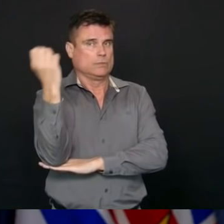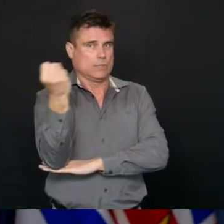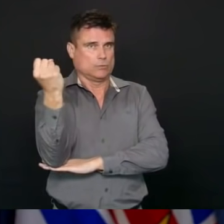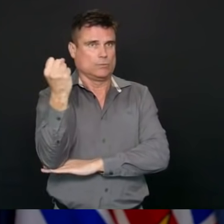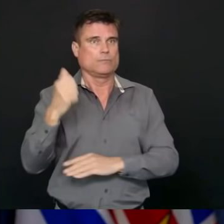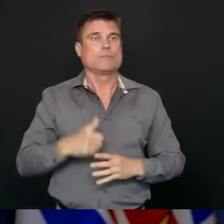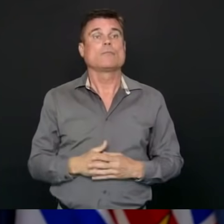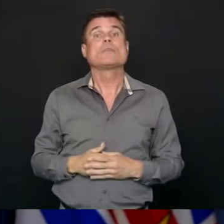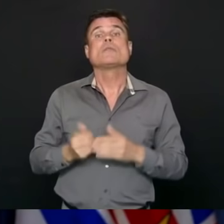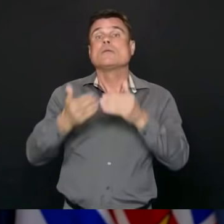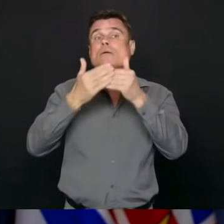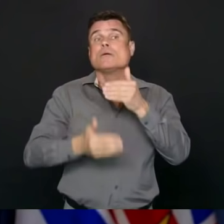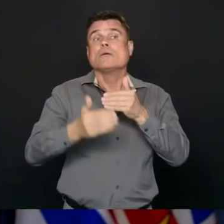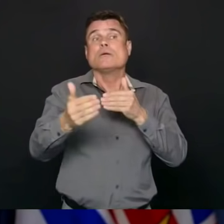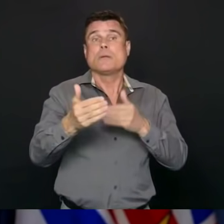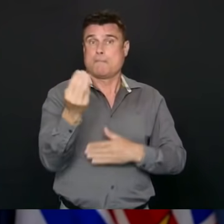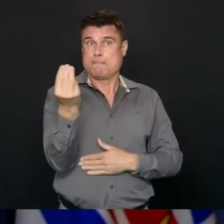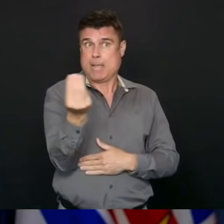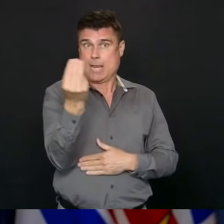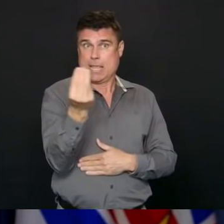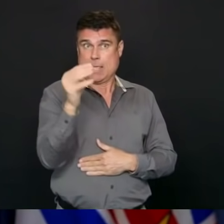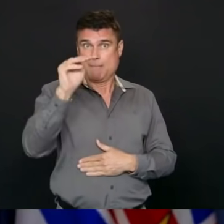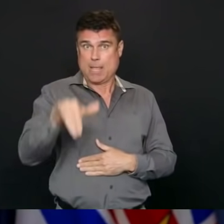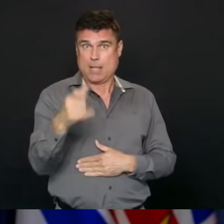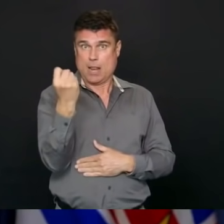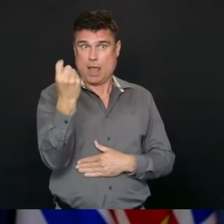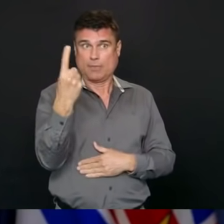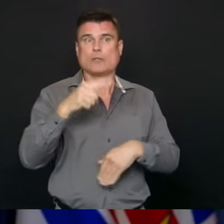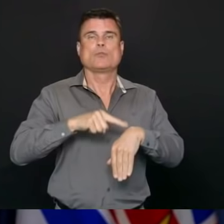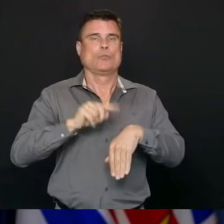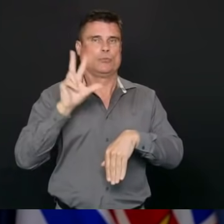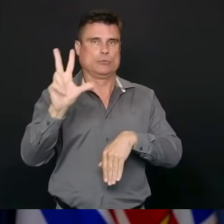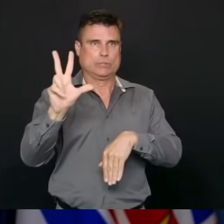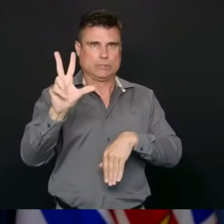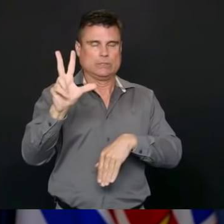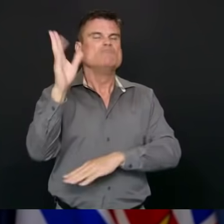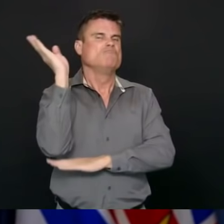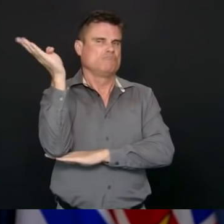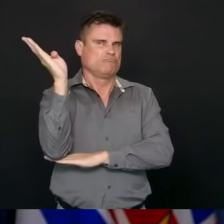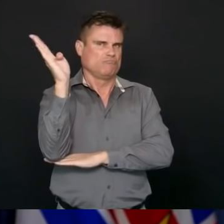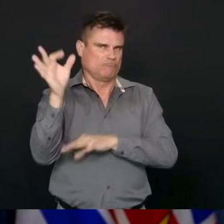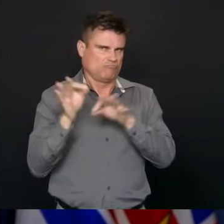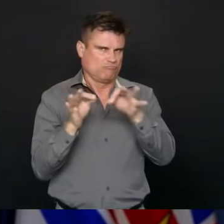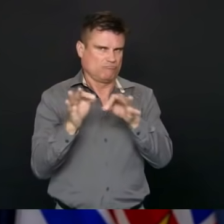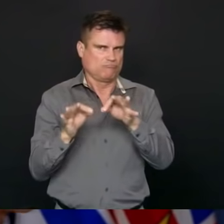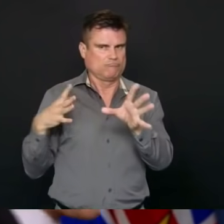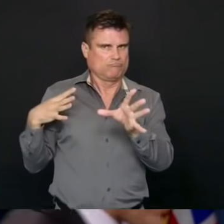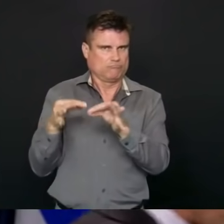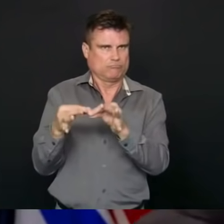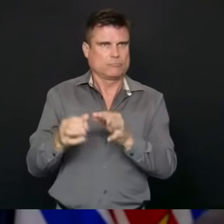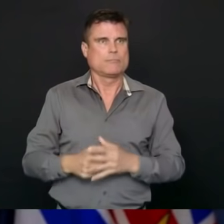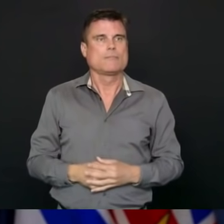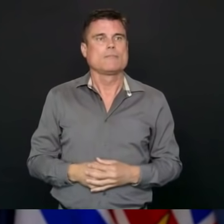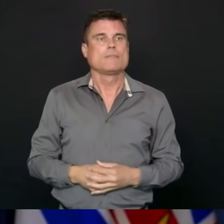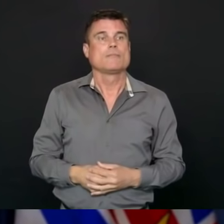And the next briefing after that will be on Monday, May 11 at 3:00. I am honoured to introduce Dr Bonnie Henry.